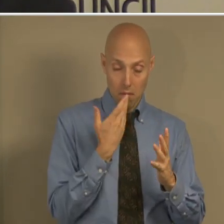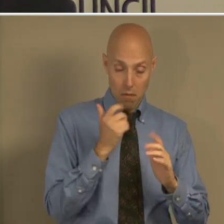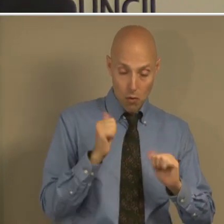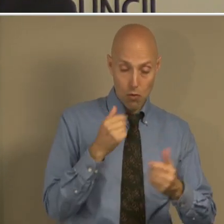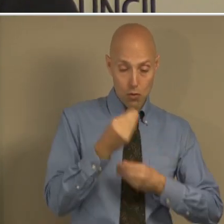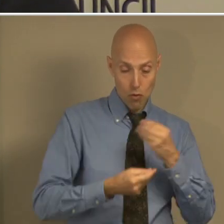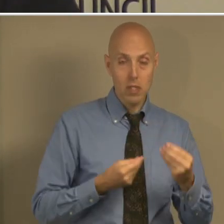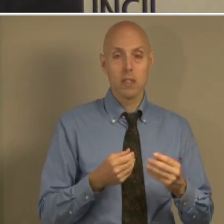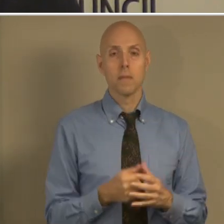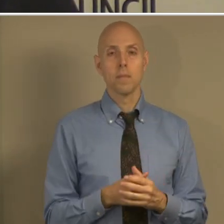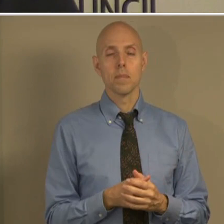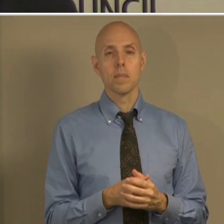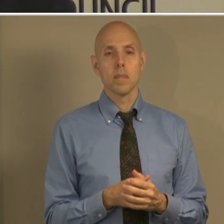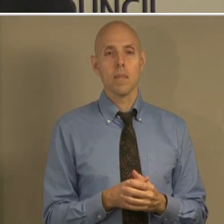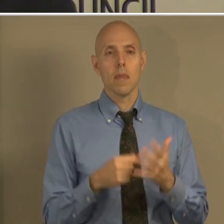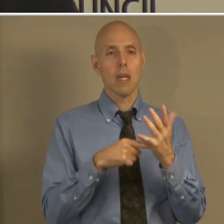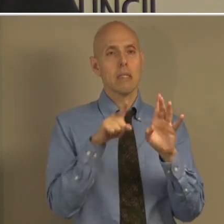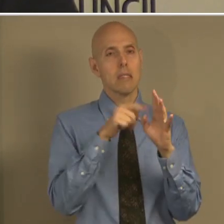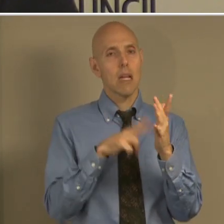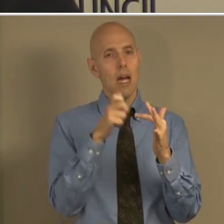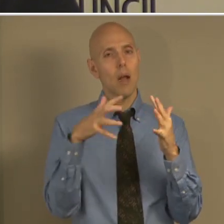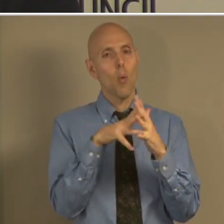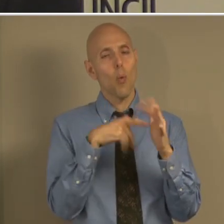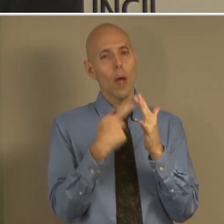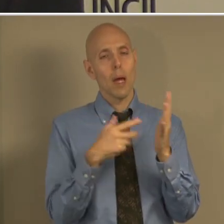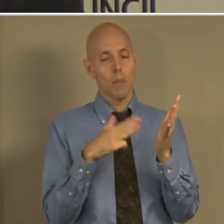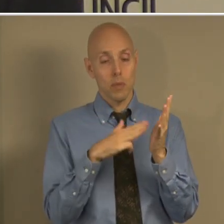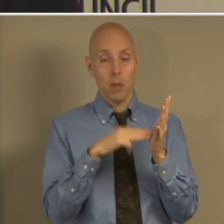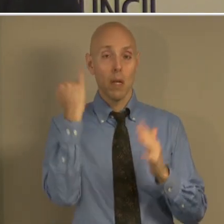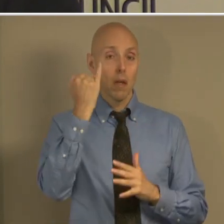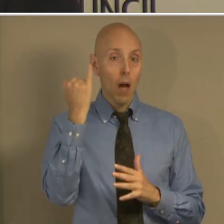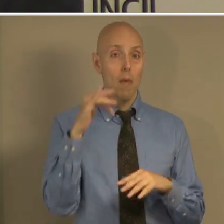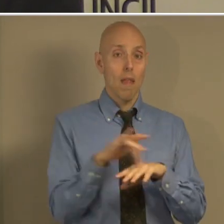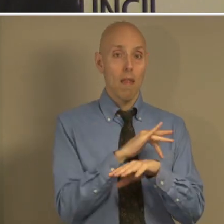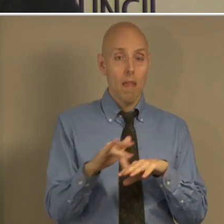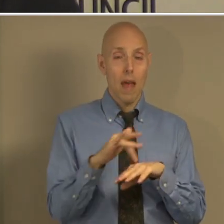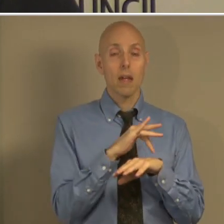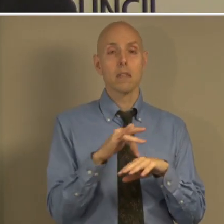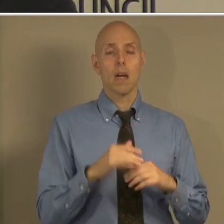Additions such as Tyne & Wear Museum, Derby Theatre, back in the portfolio,